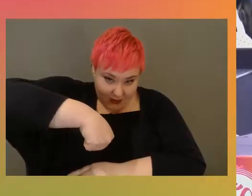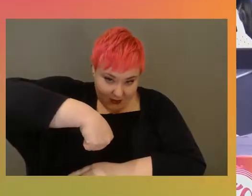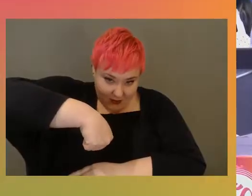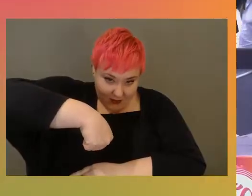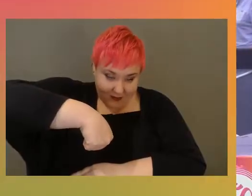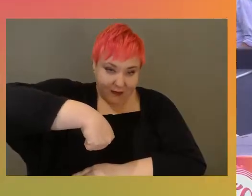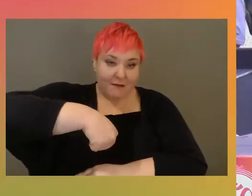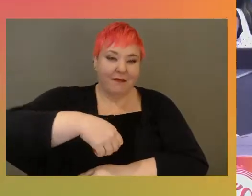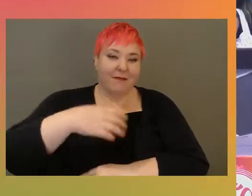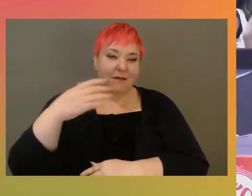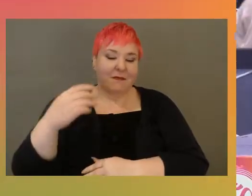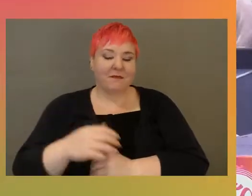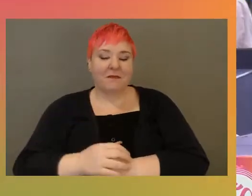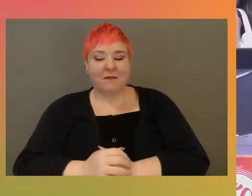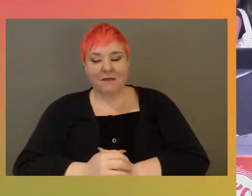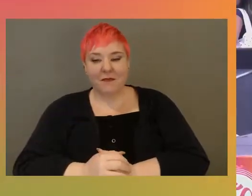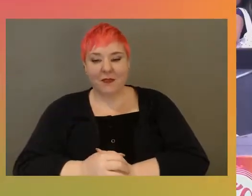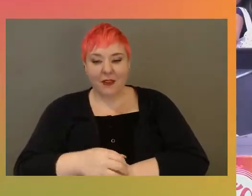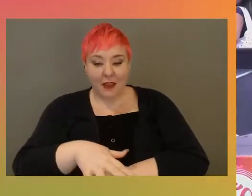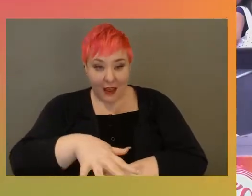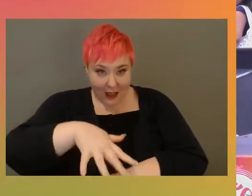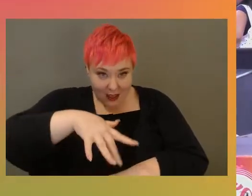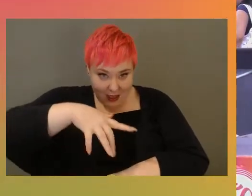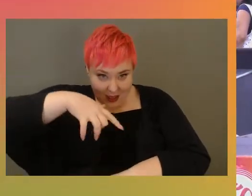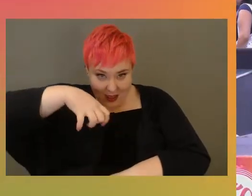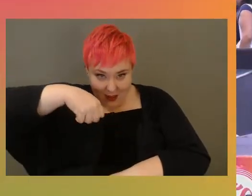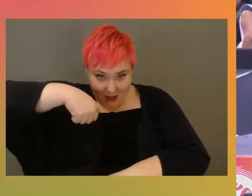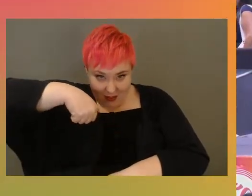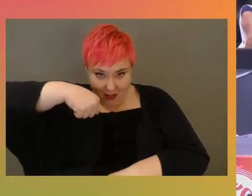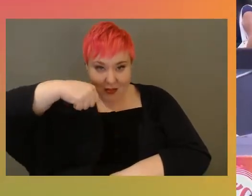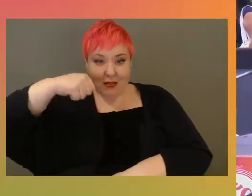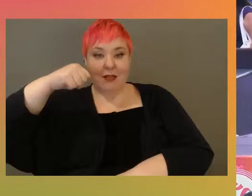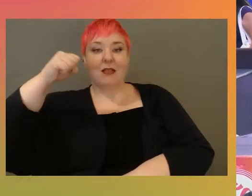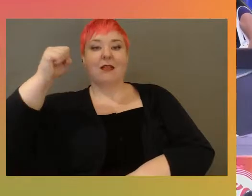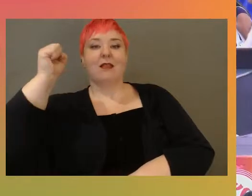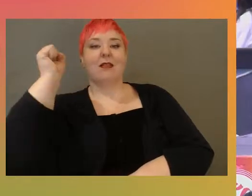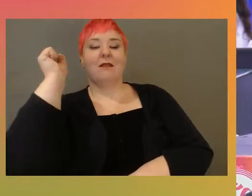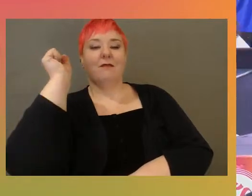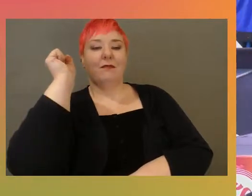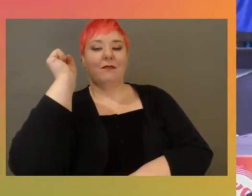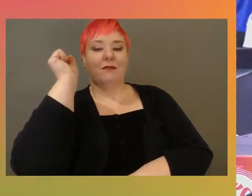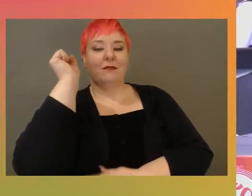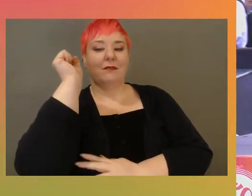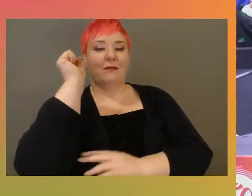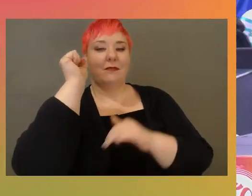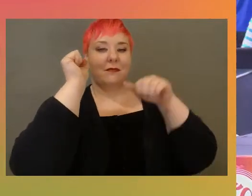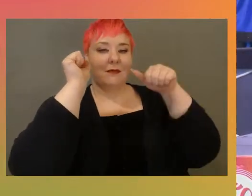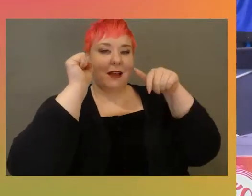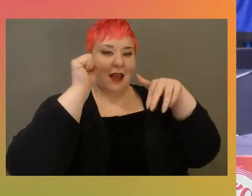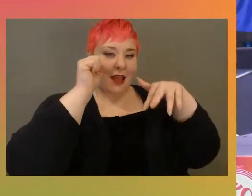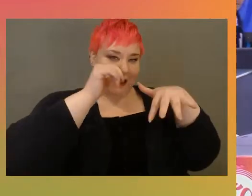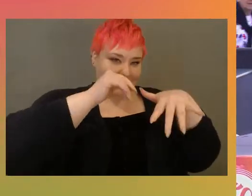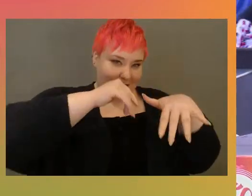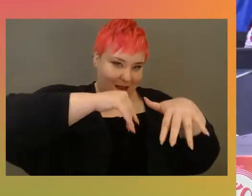BACKBEND AND FORWARD. INHALE INTO A BACKBEND, WITH YOUR EXHALE COME AROUND YOUR